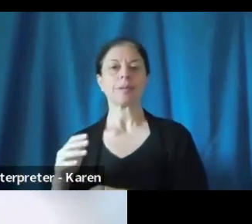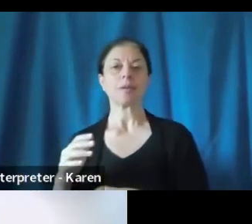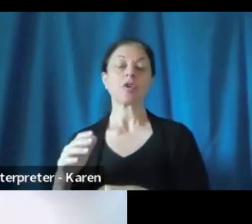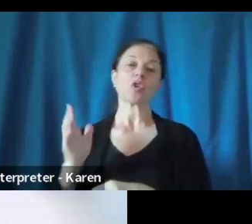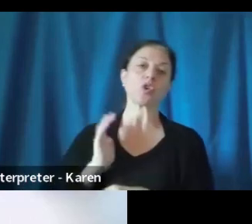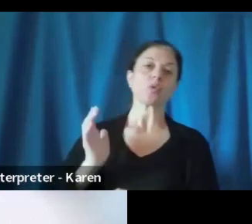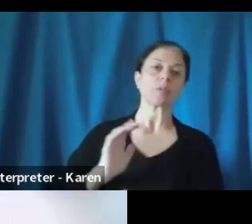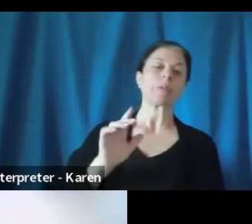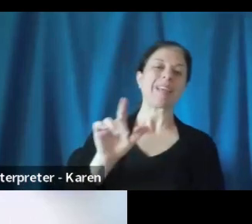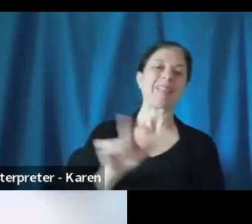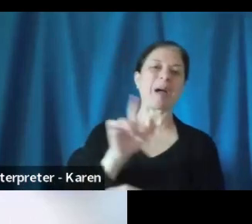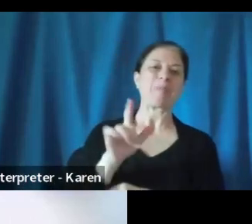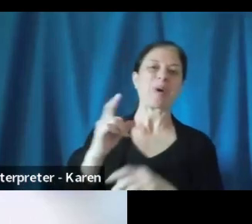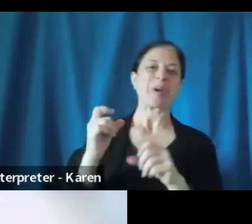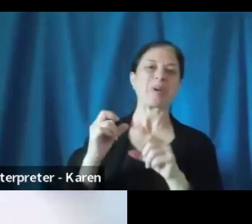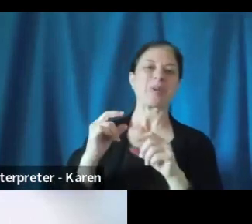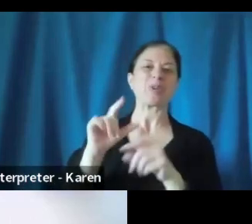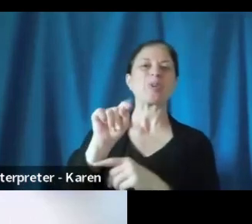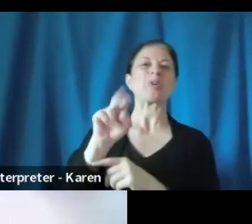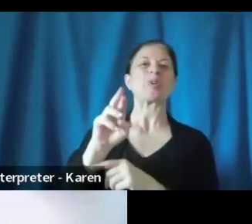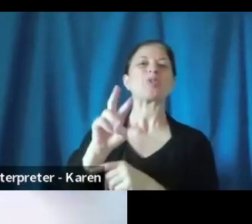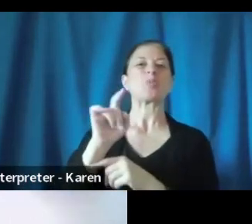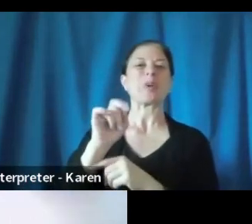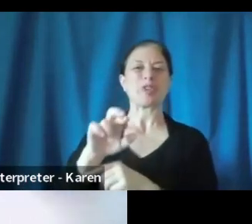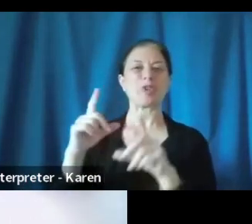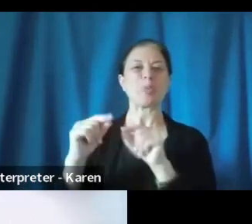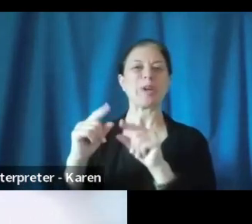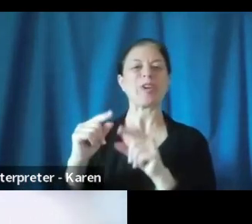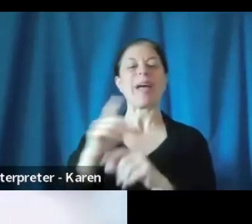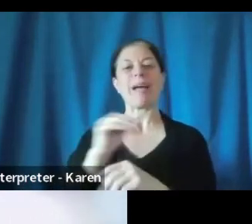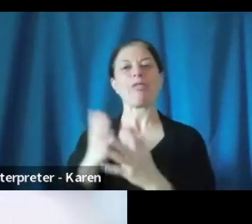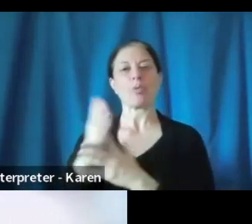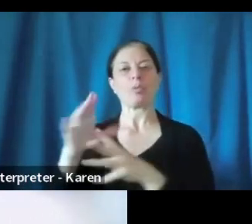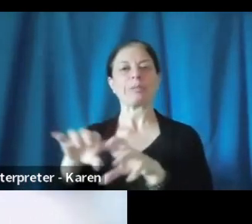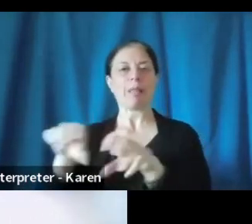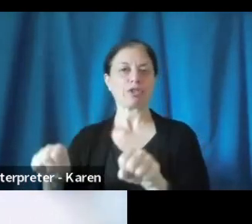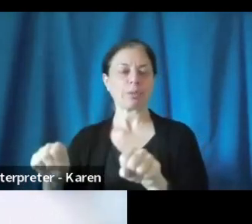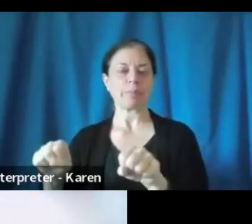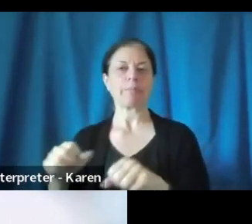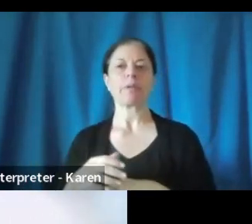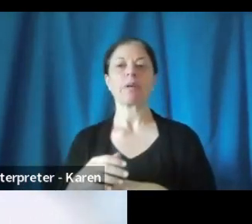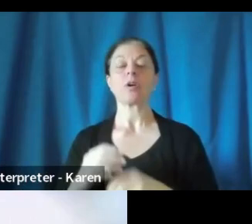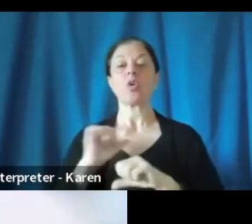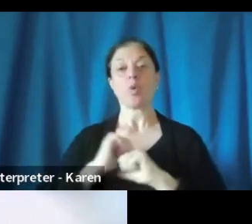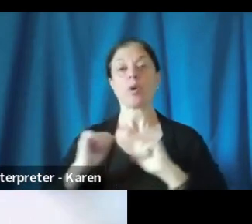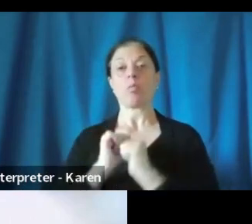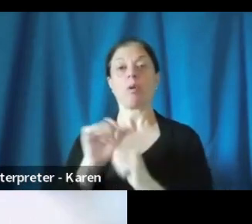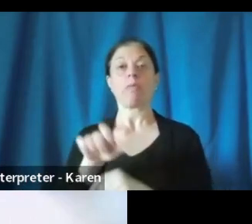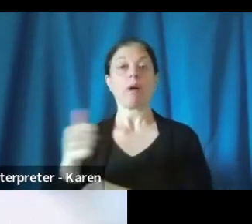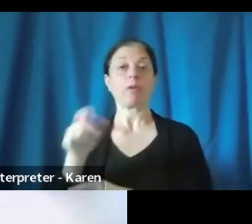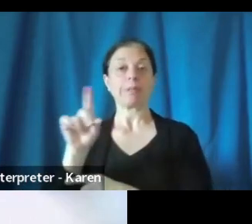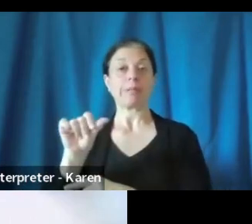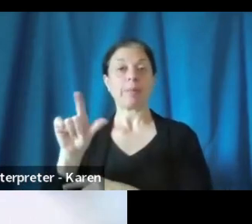community with other disabled librarians on what used to be Library Twitter and